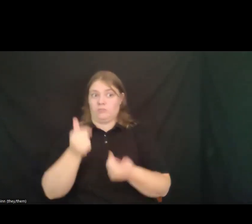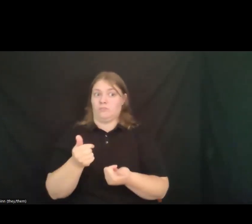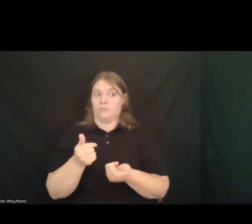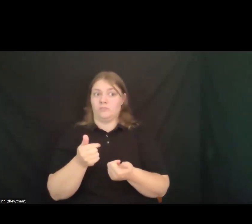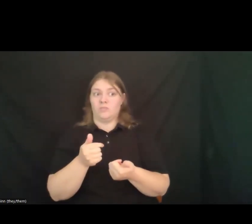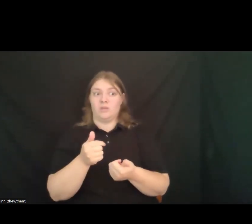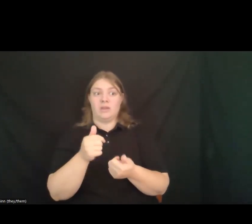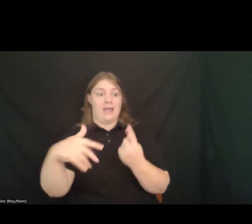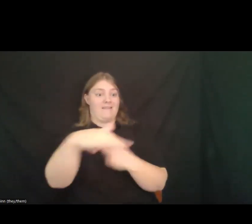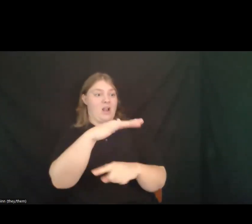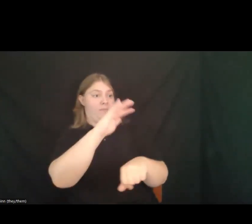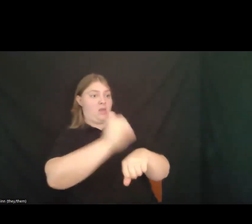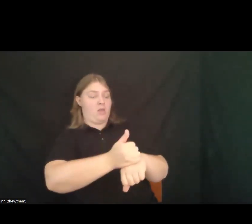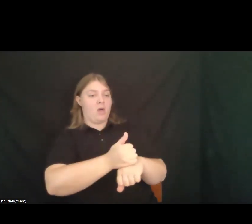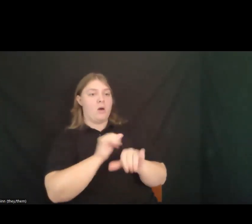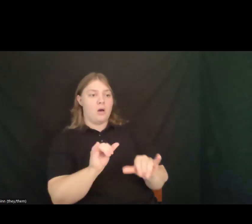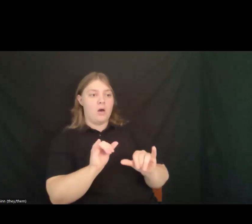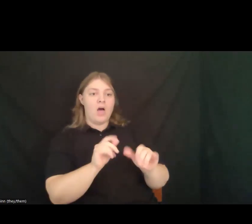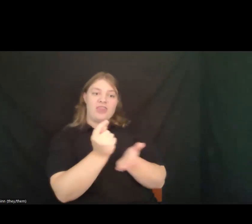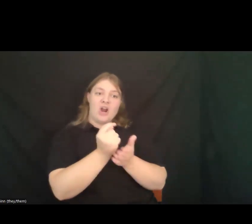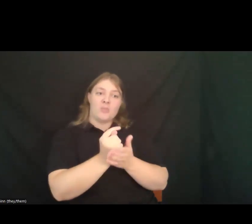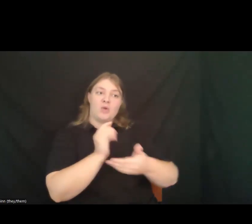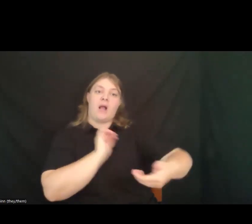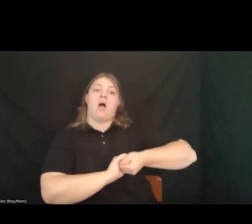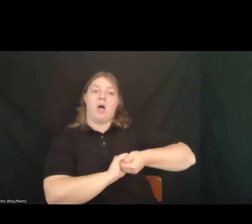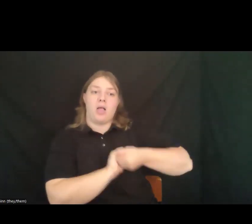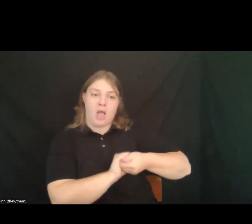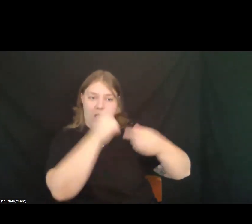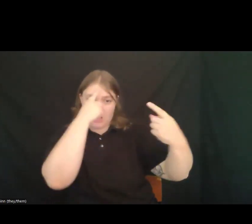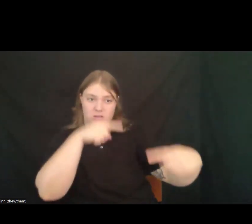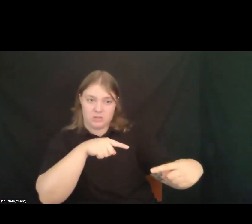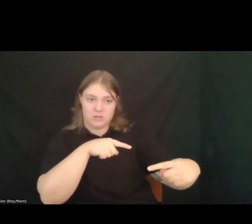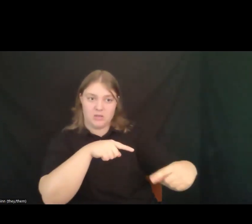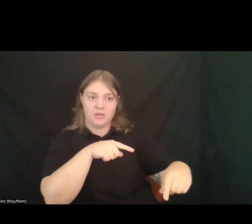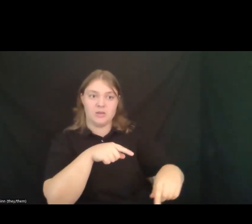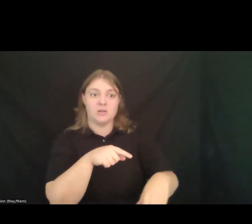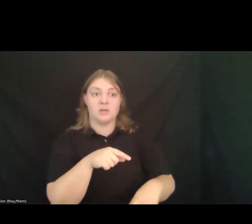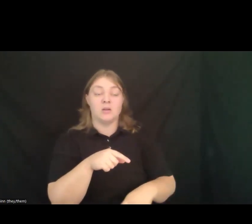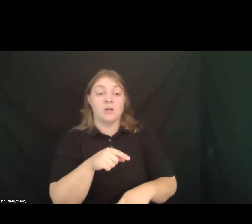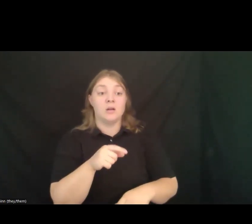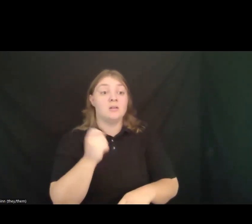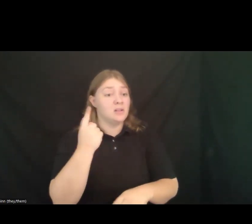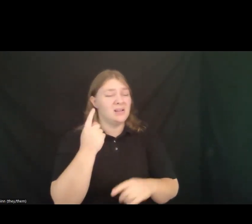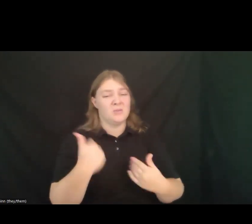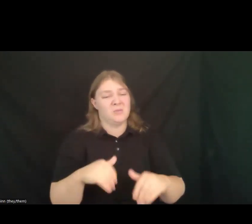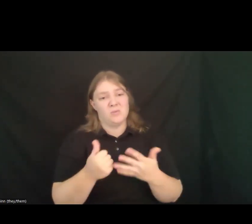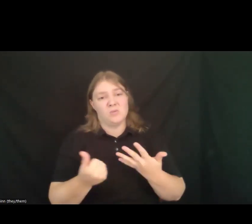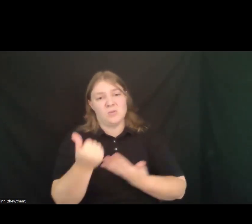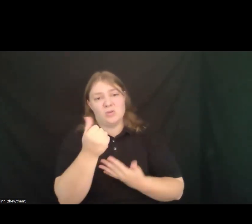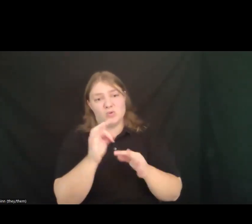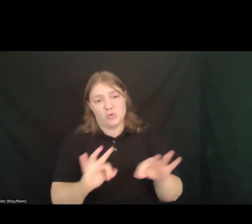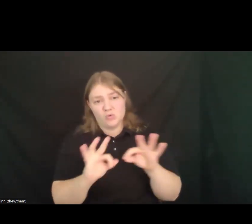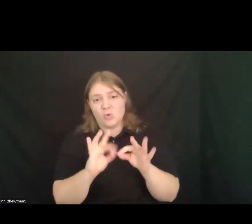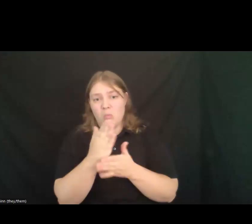that Therapeutic Alliance um so for me it's a a crucial part of uh therapy when working with a